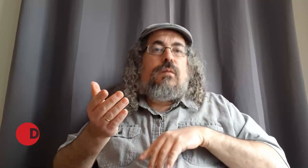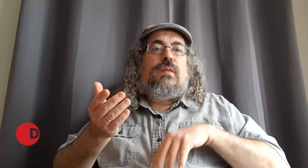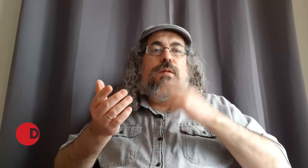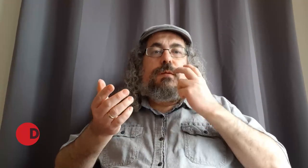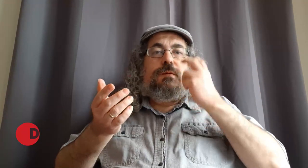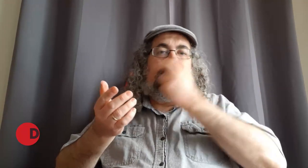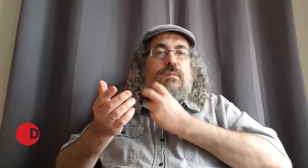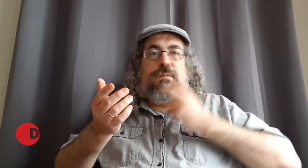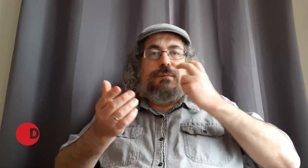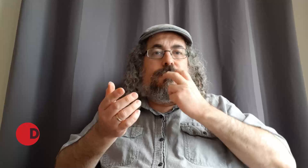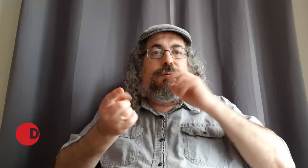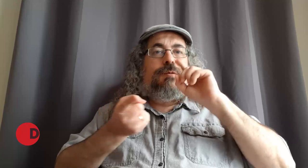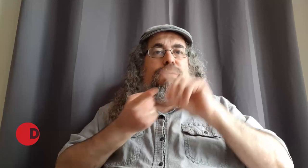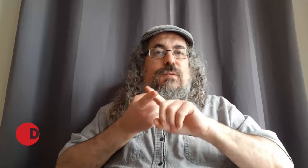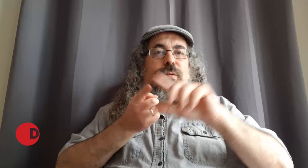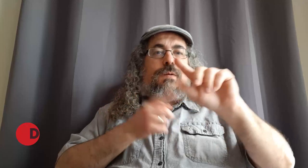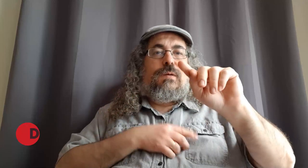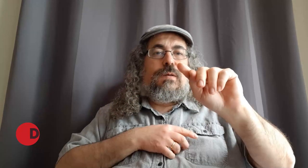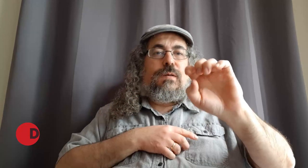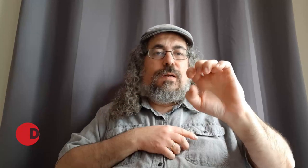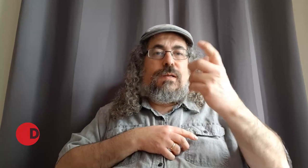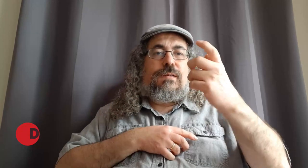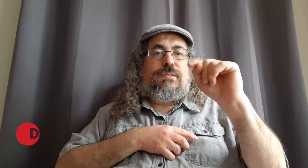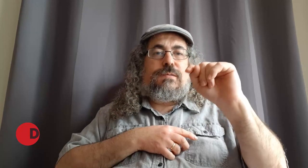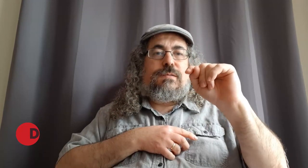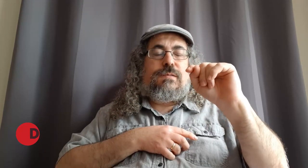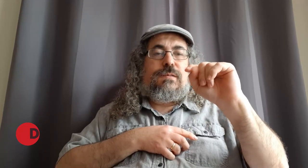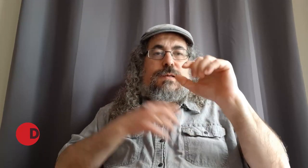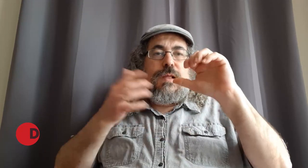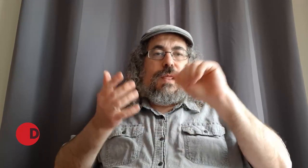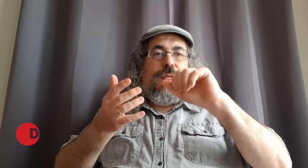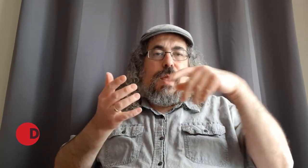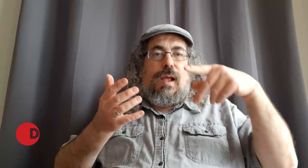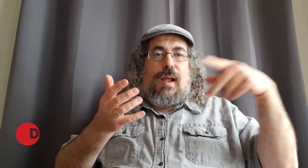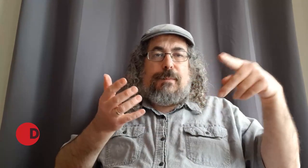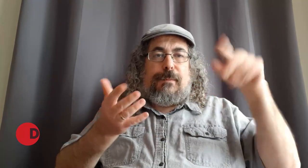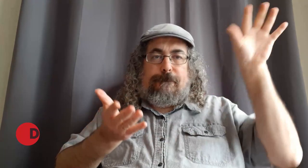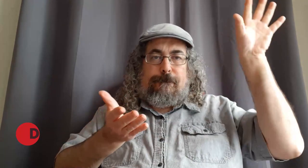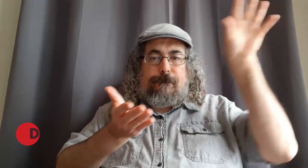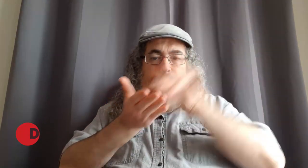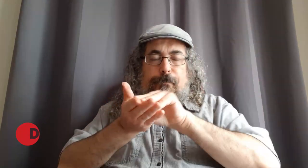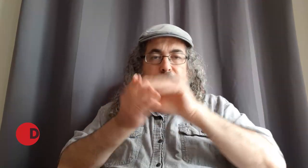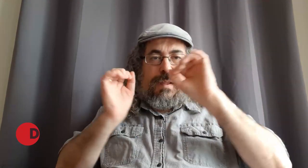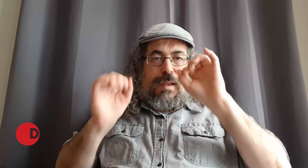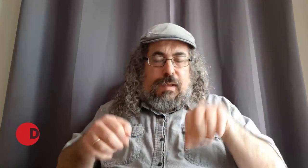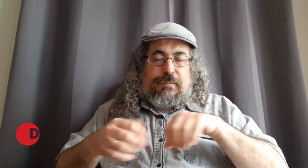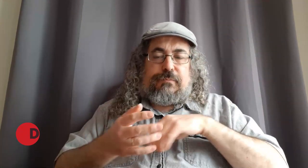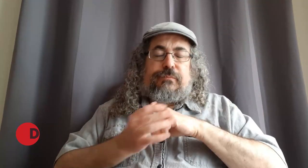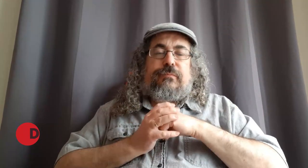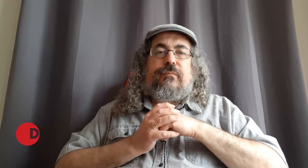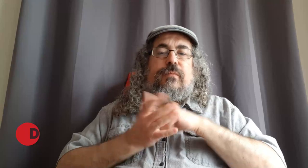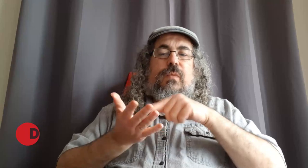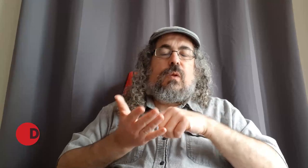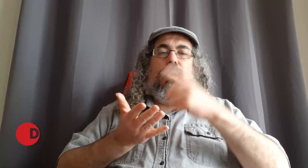download a Speech to Text (STT) app.